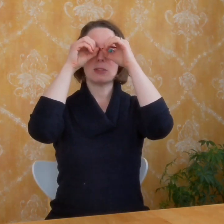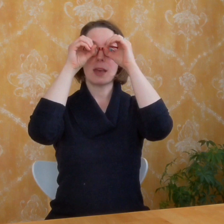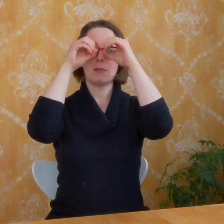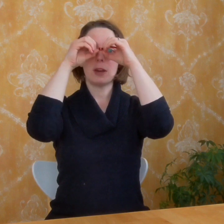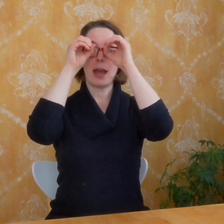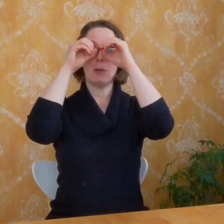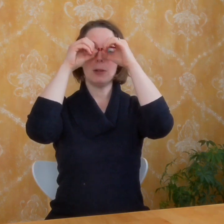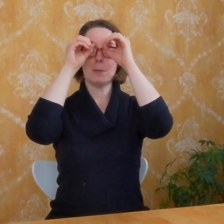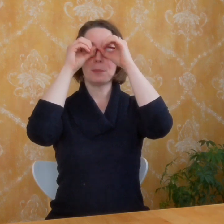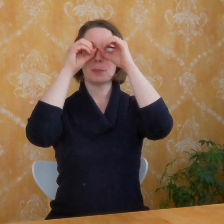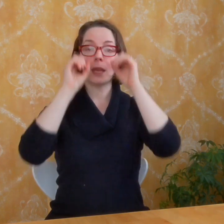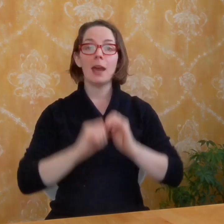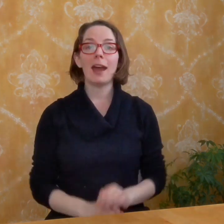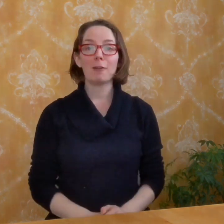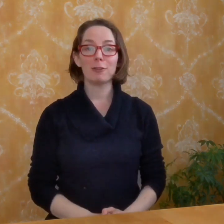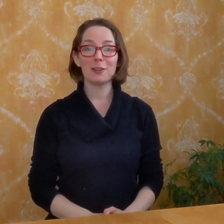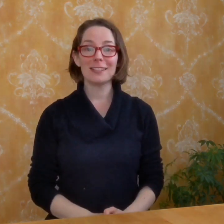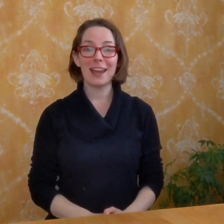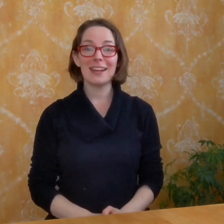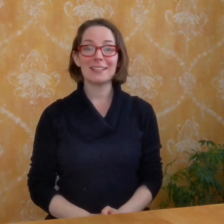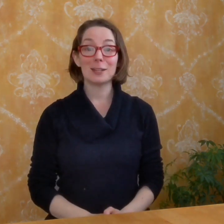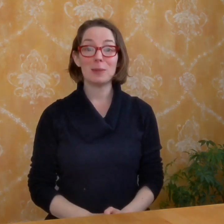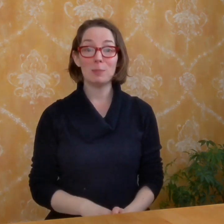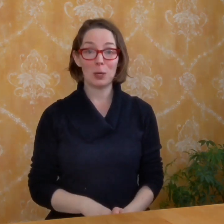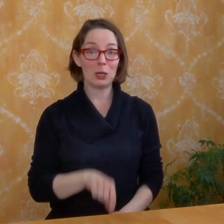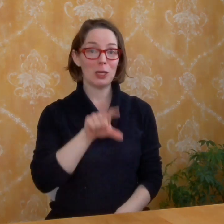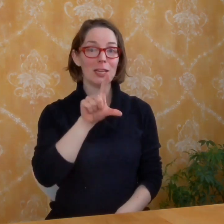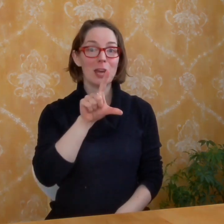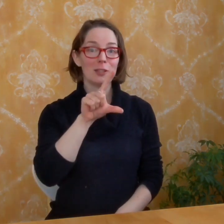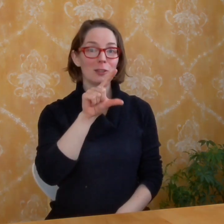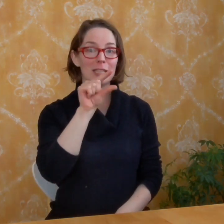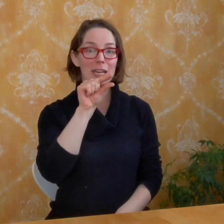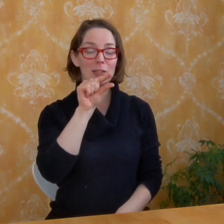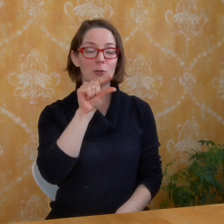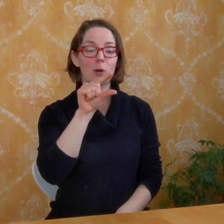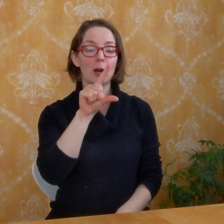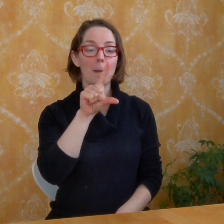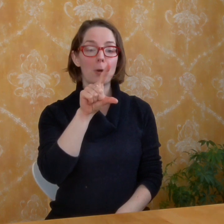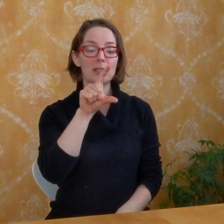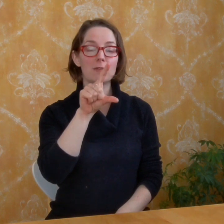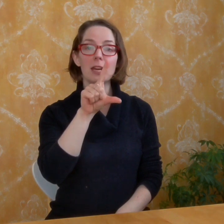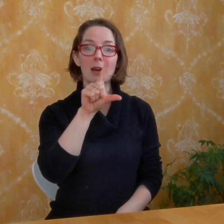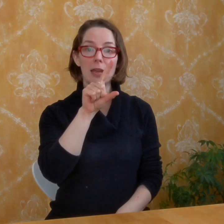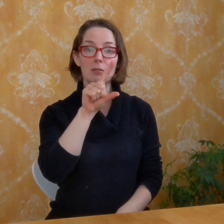your sign for owl. Our third sign is bird so you will take your pointer finger and your